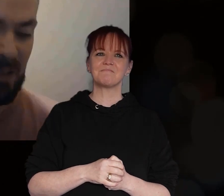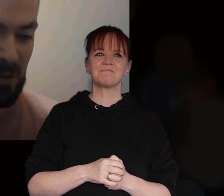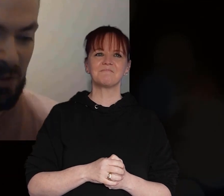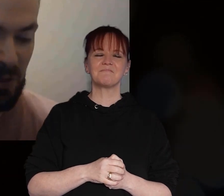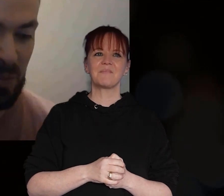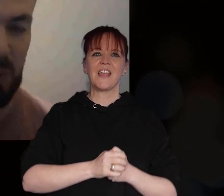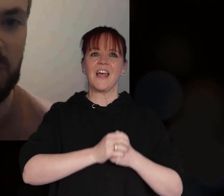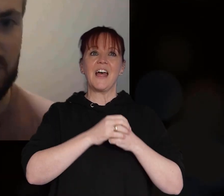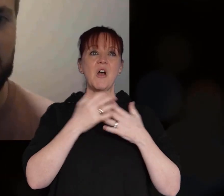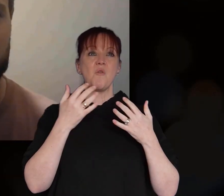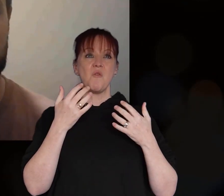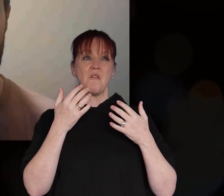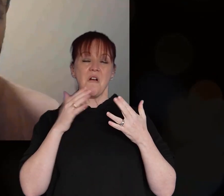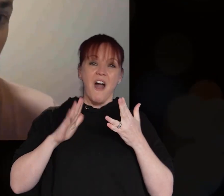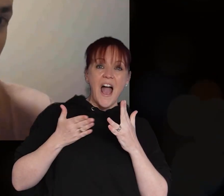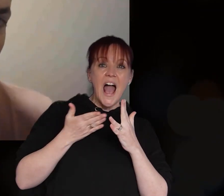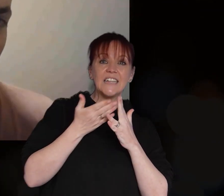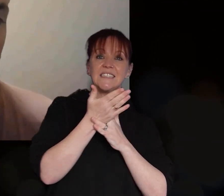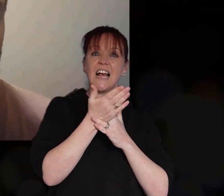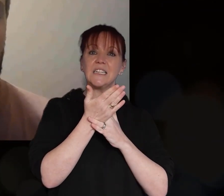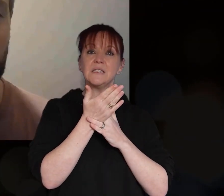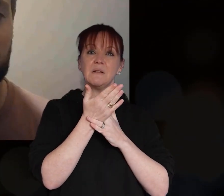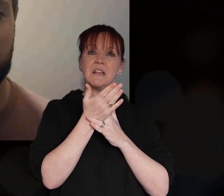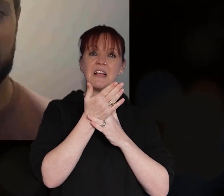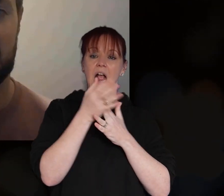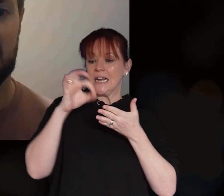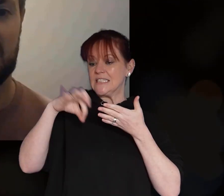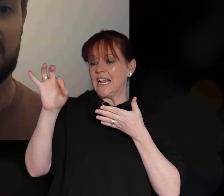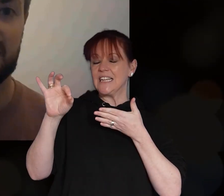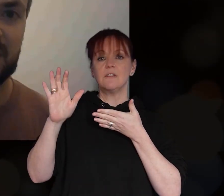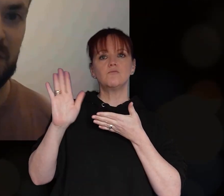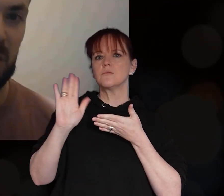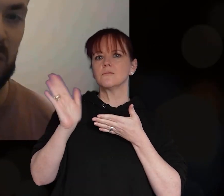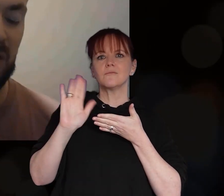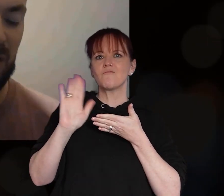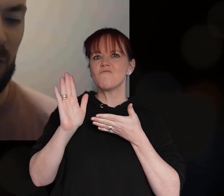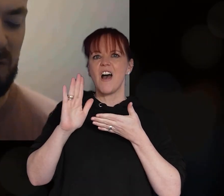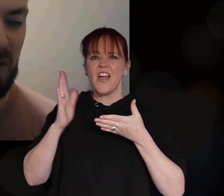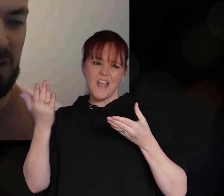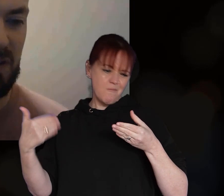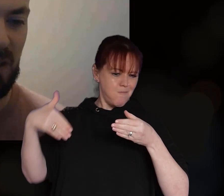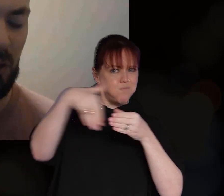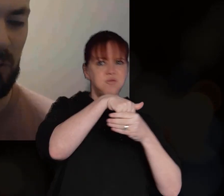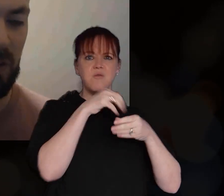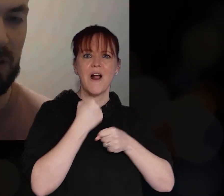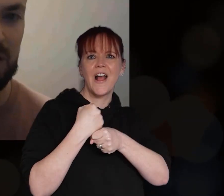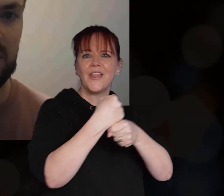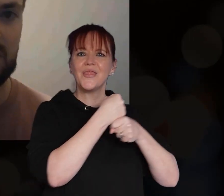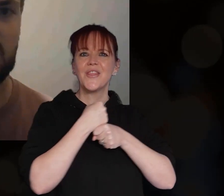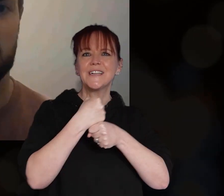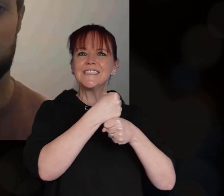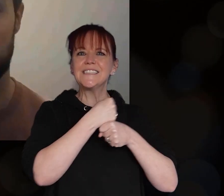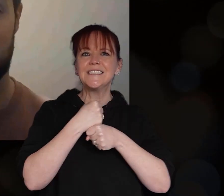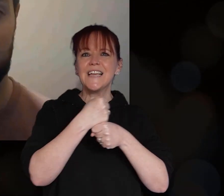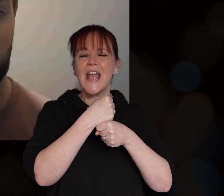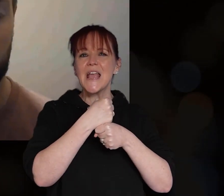They didn't just push the boat out for accessibility, they did it in the context of a Soulslike game,